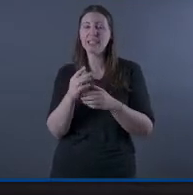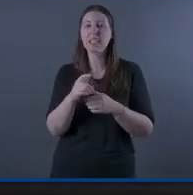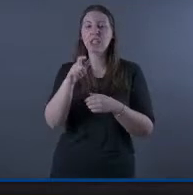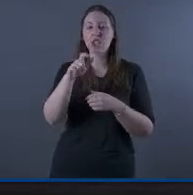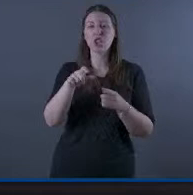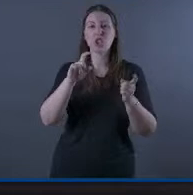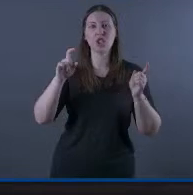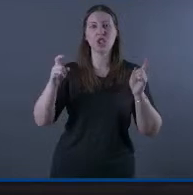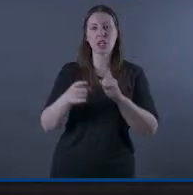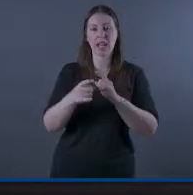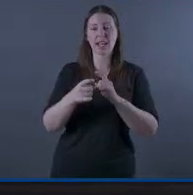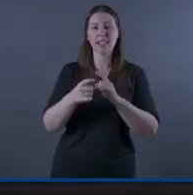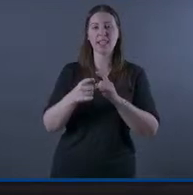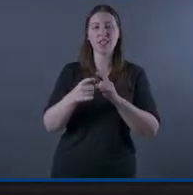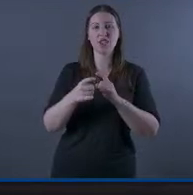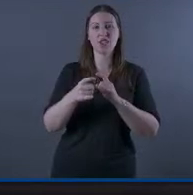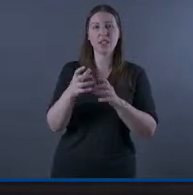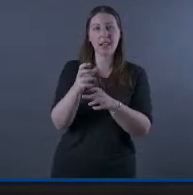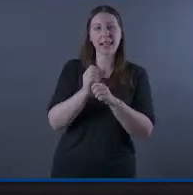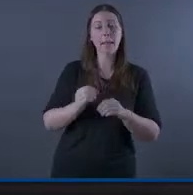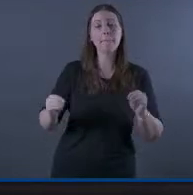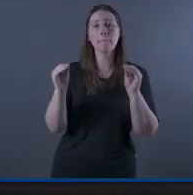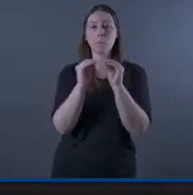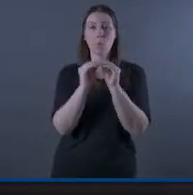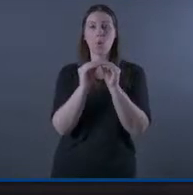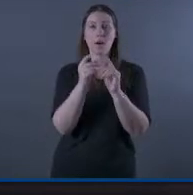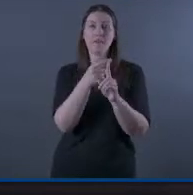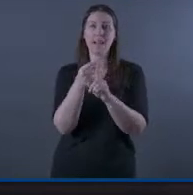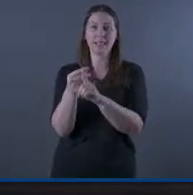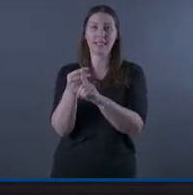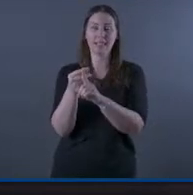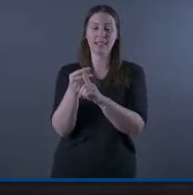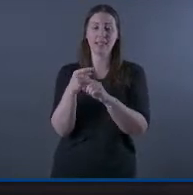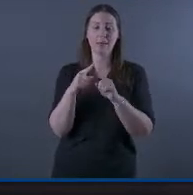But as we wait, it's great to hear stories about, you know